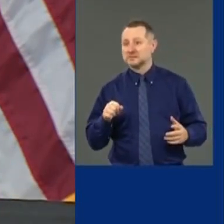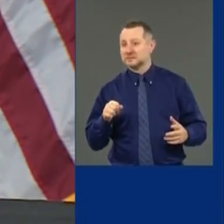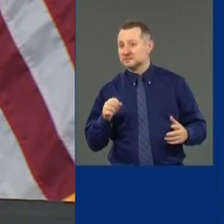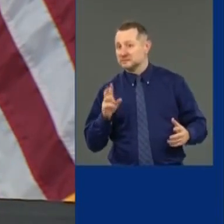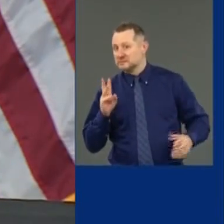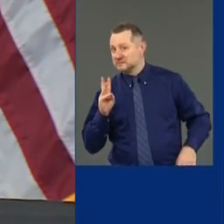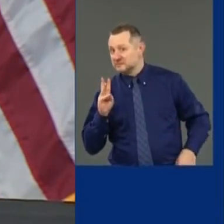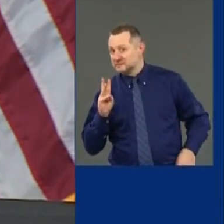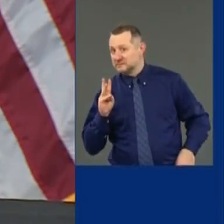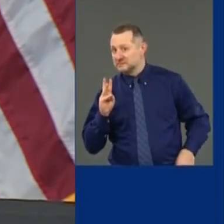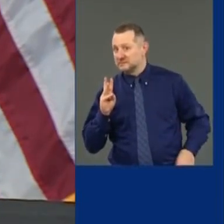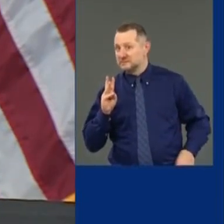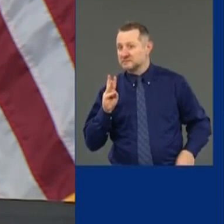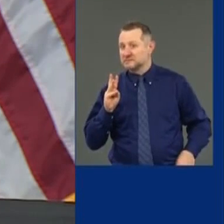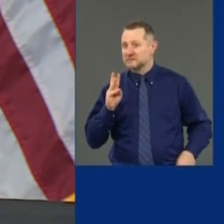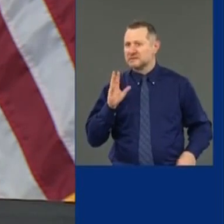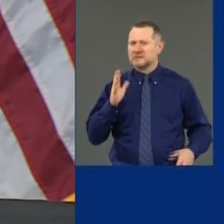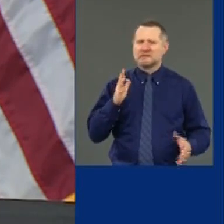HERE I GOT A 65.